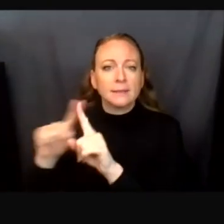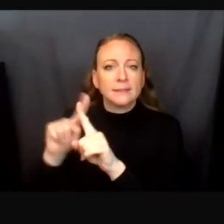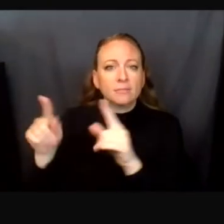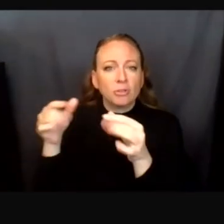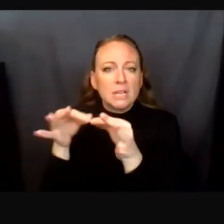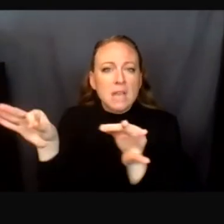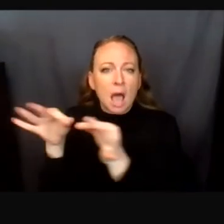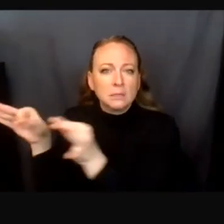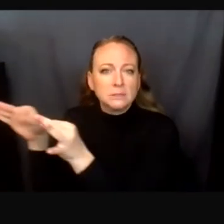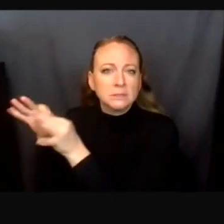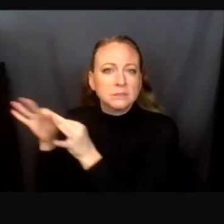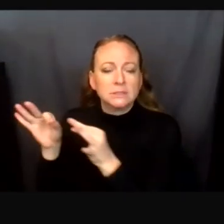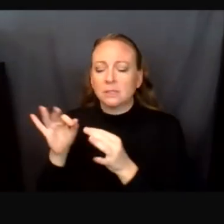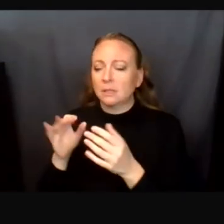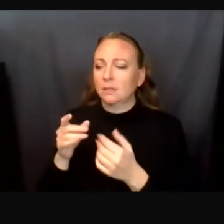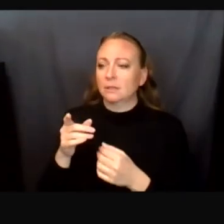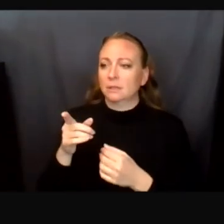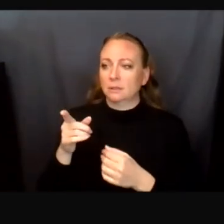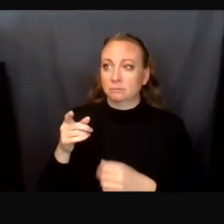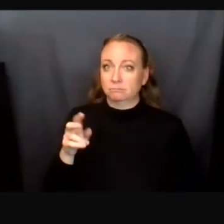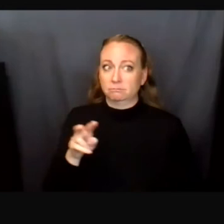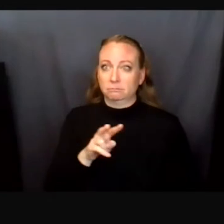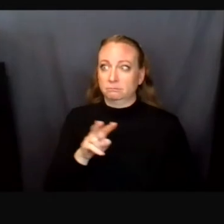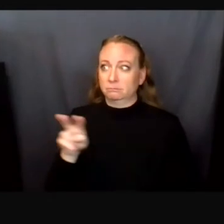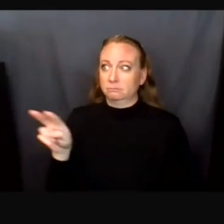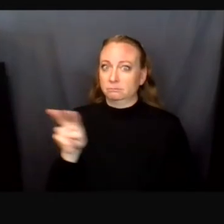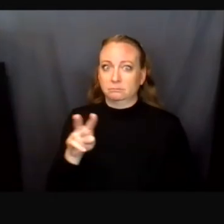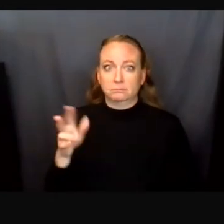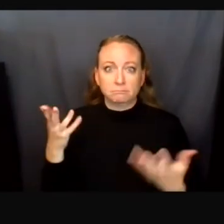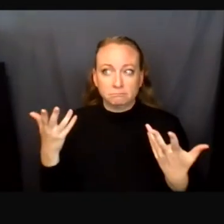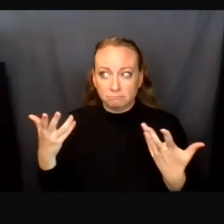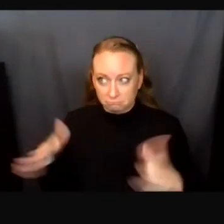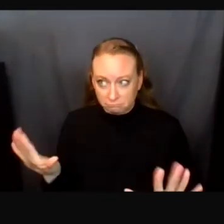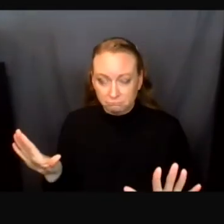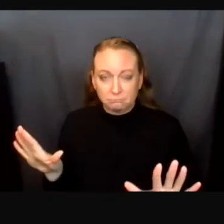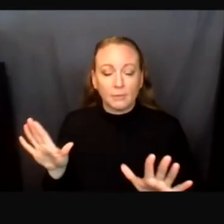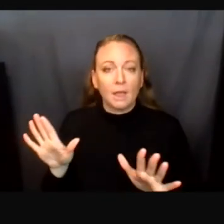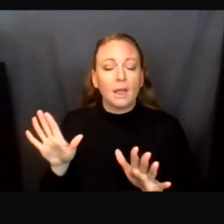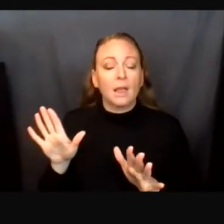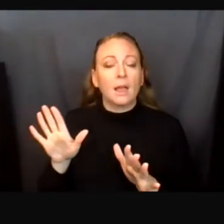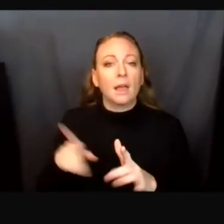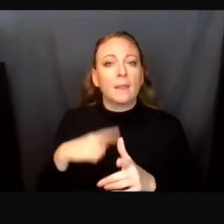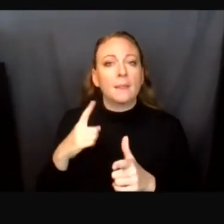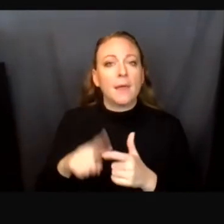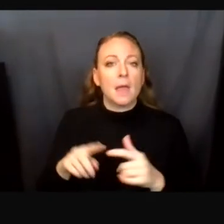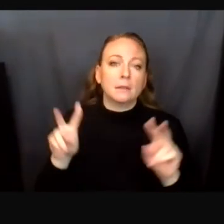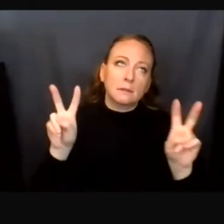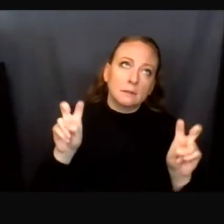And then it's over with and supposedly the evil spirits disappear.